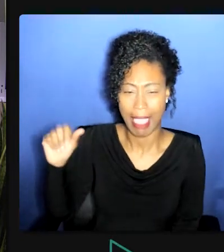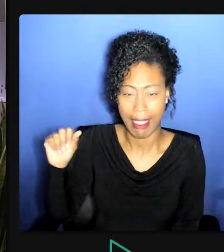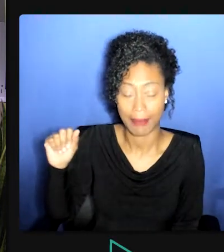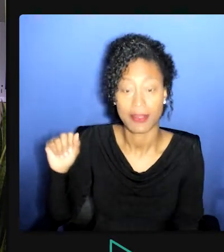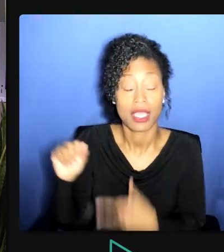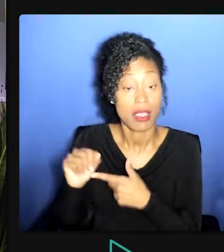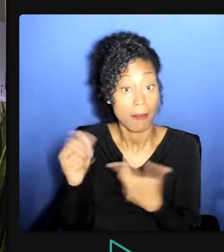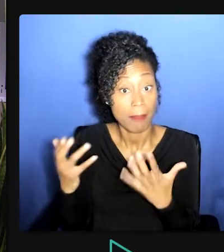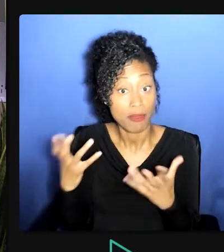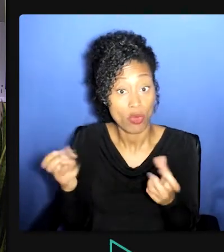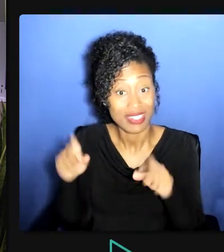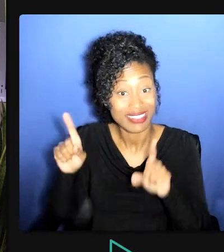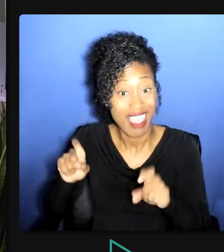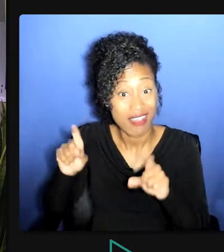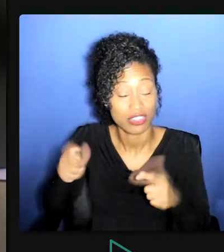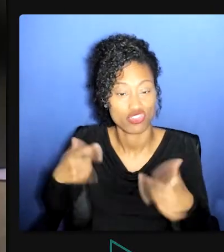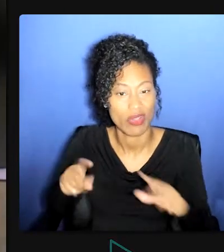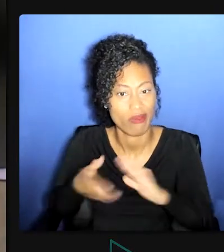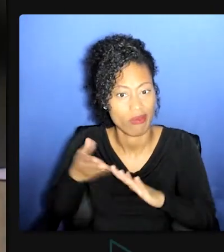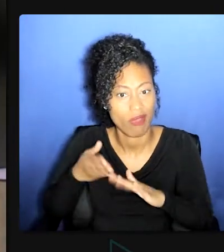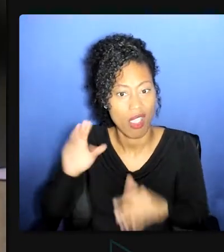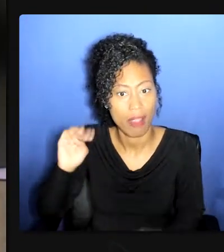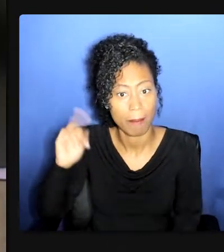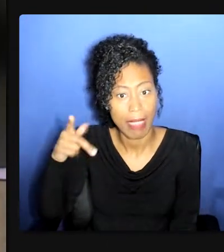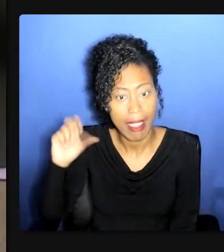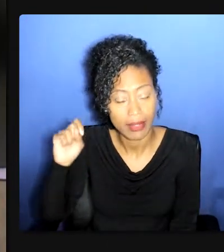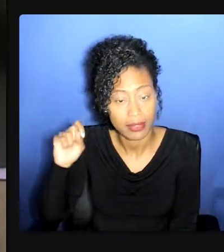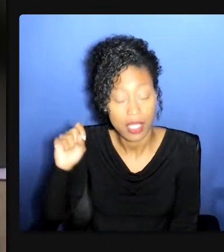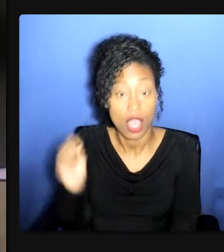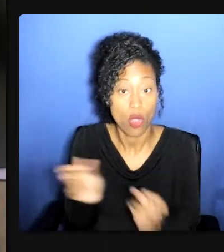You may want to test your server as it's running on MPS.